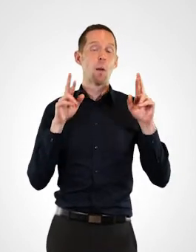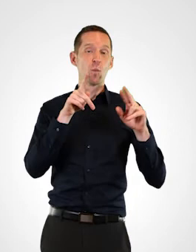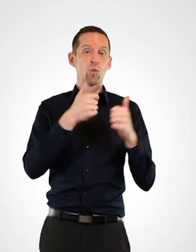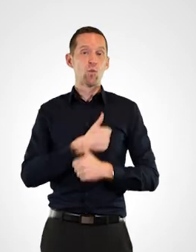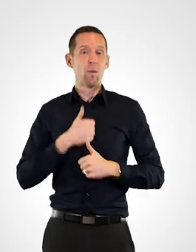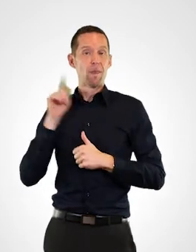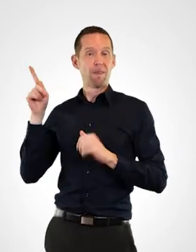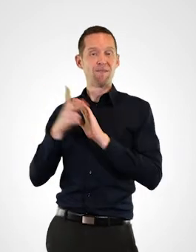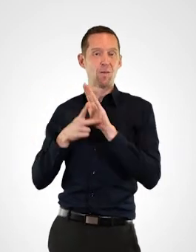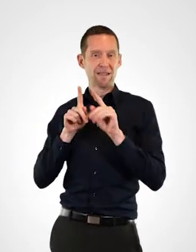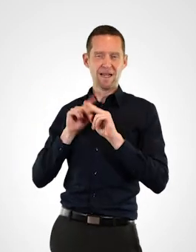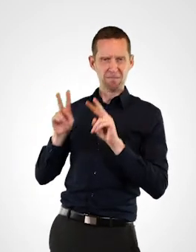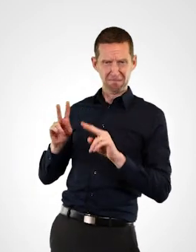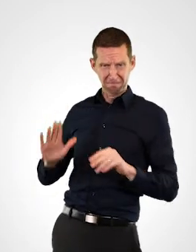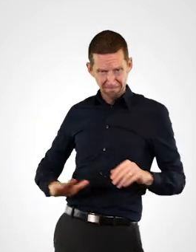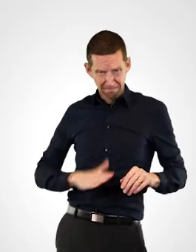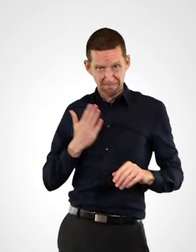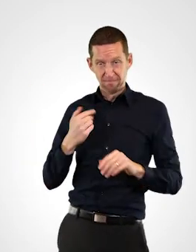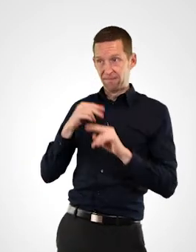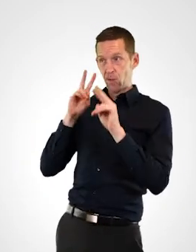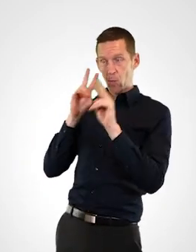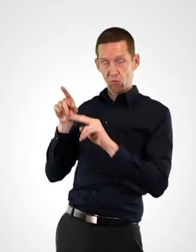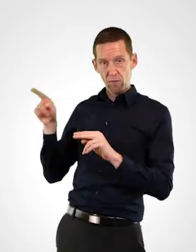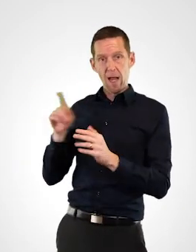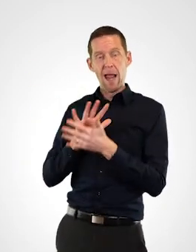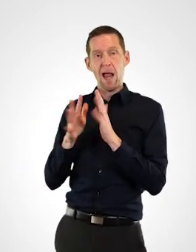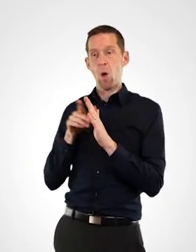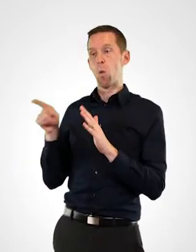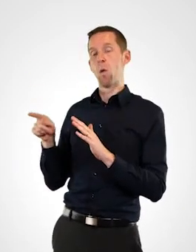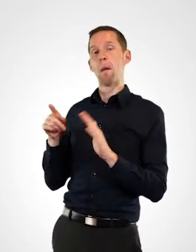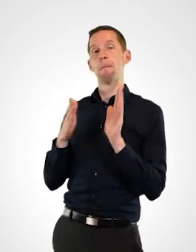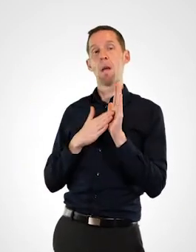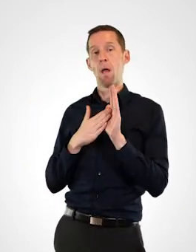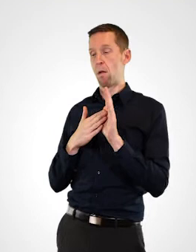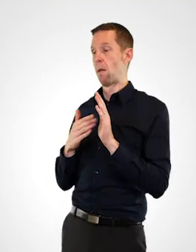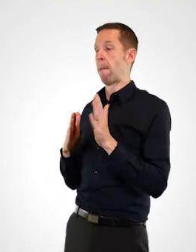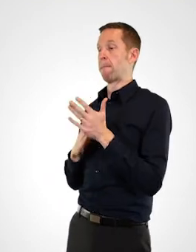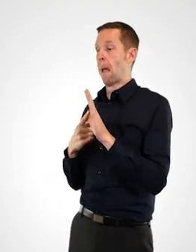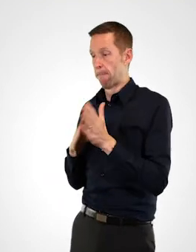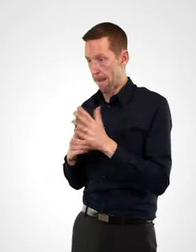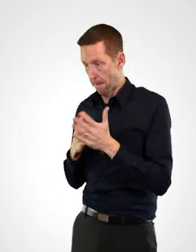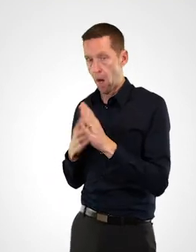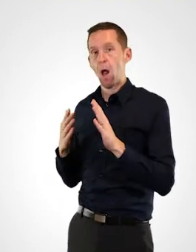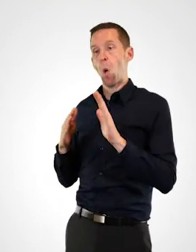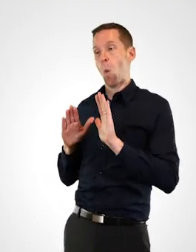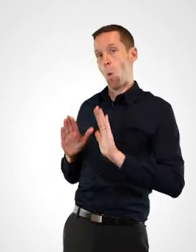Well I hope you enjoyed that clip as much as I did. It was fascinating to me to see the mum modelling for the child and waiting